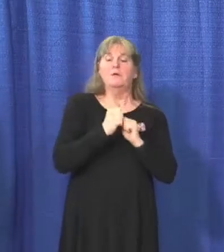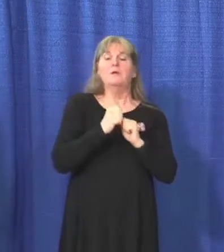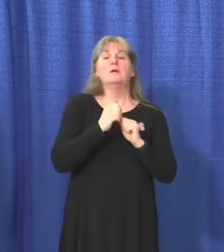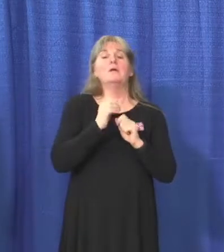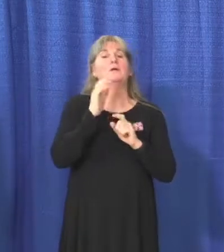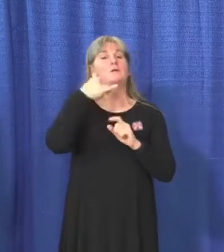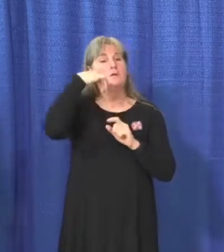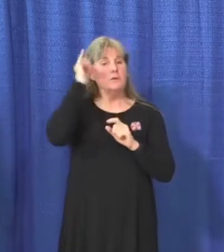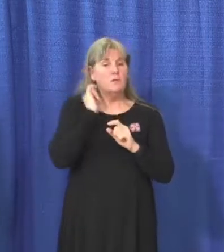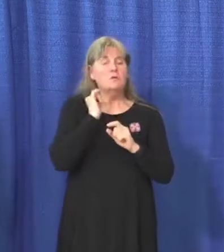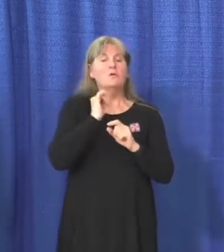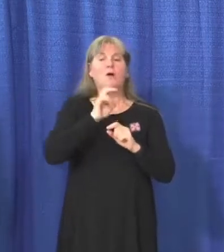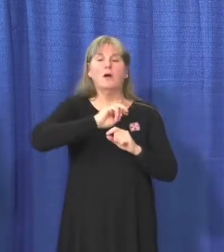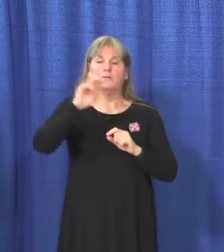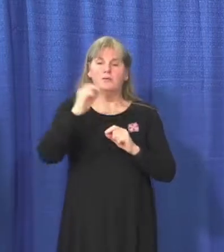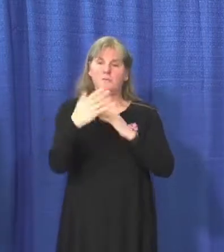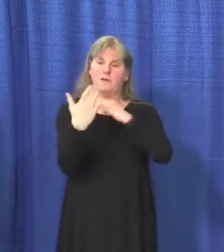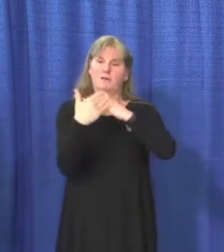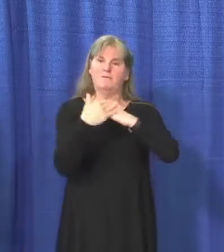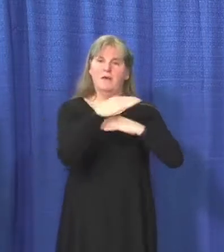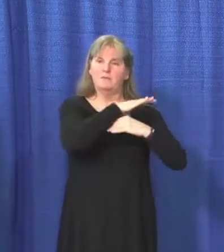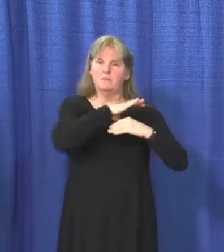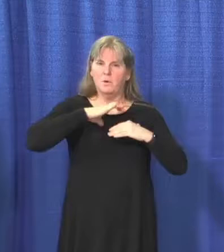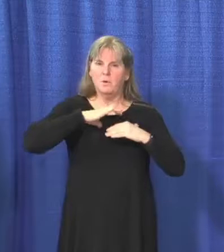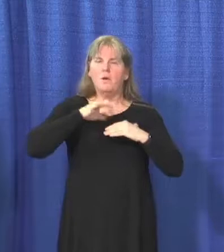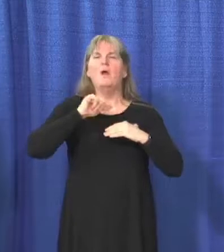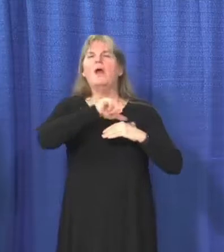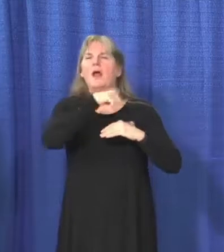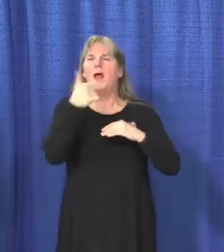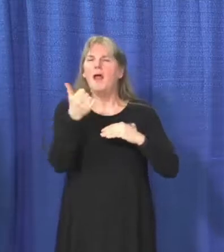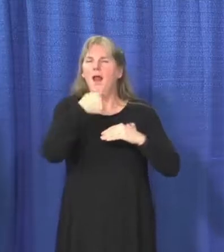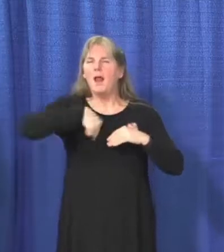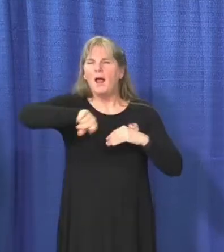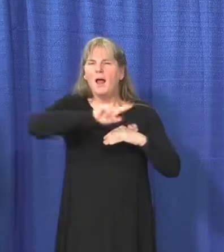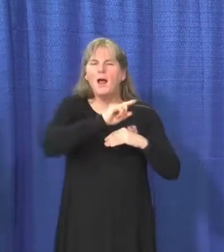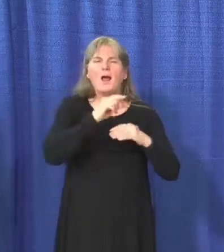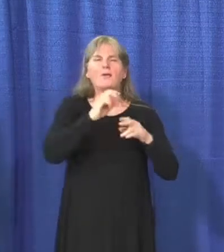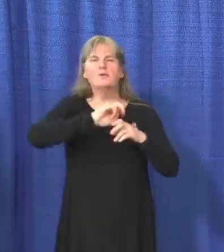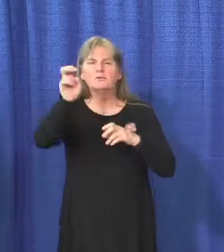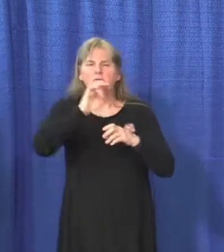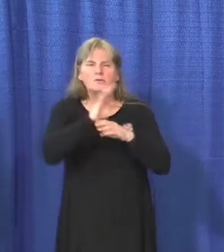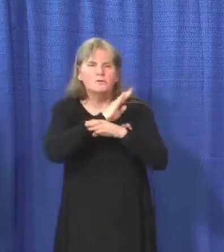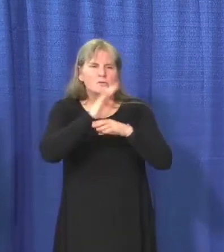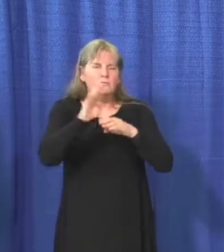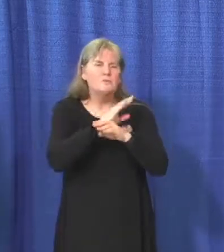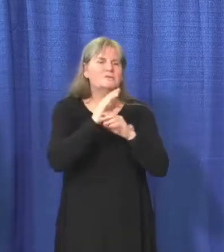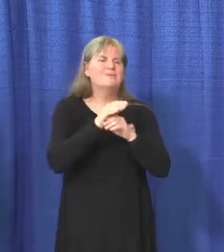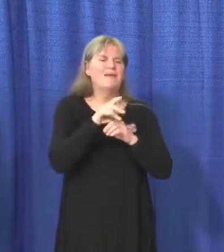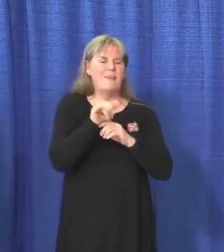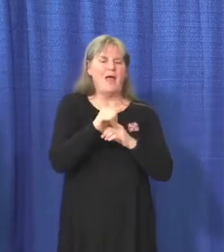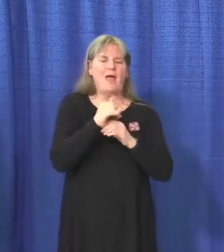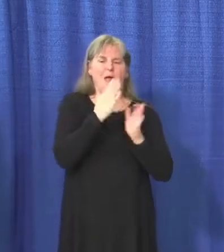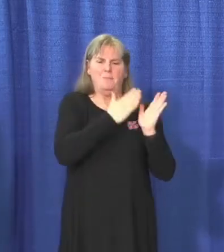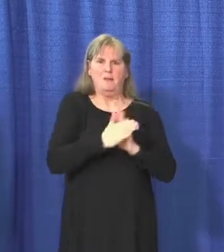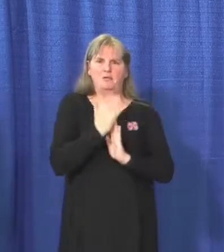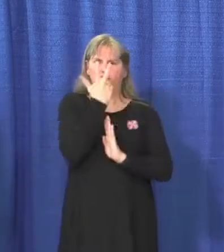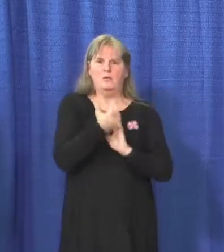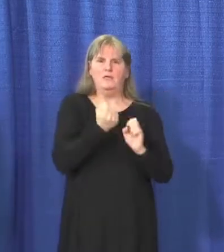stakeholders, the relief and recovery plan is a three year, 15 million investment to help